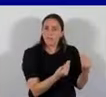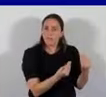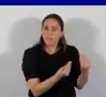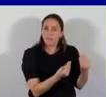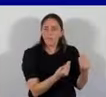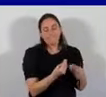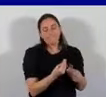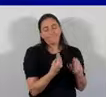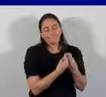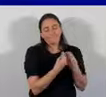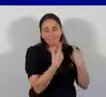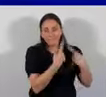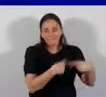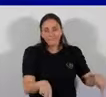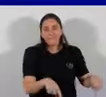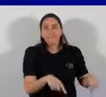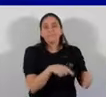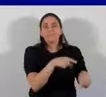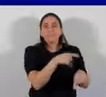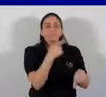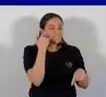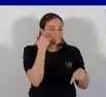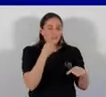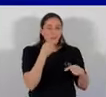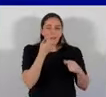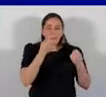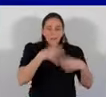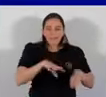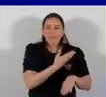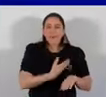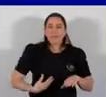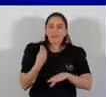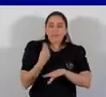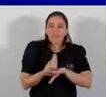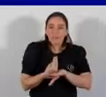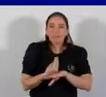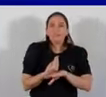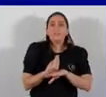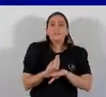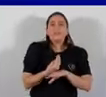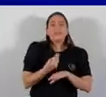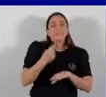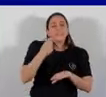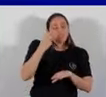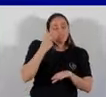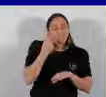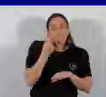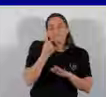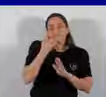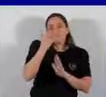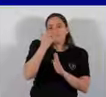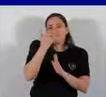And what did we do for the savings? Well, we did a lot for the savings